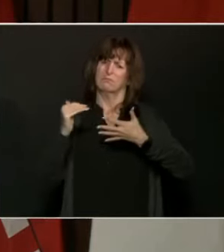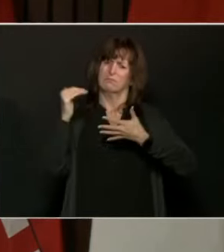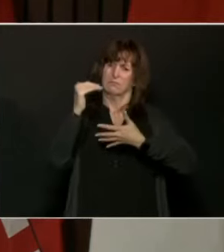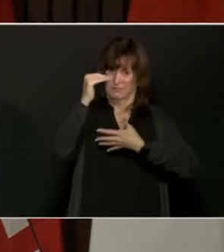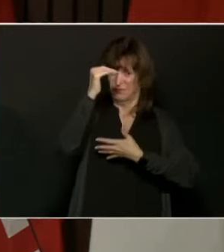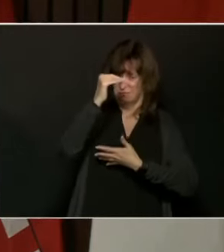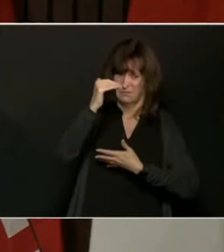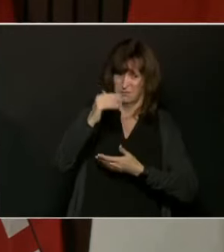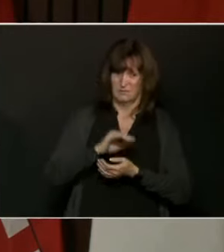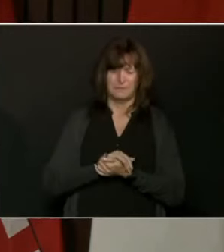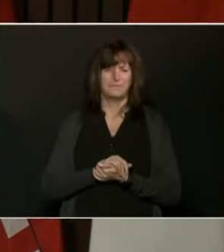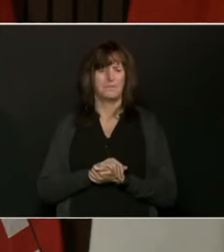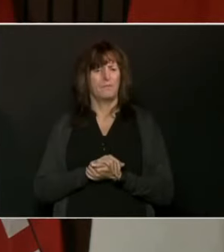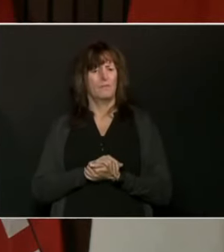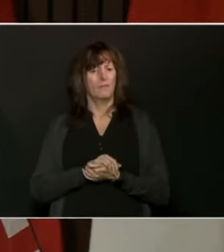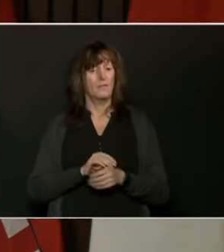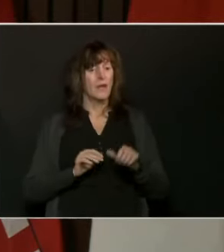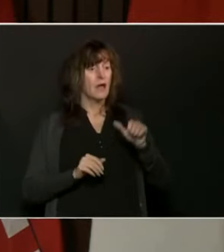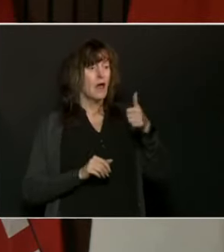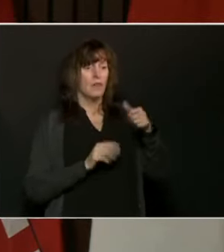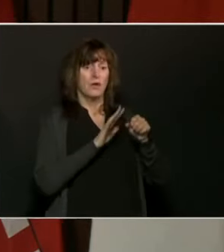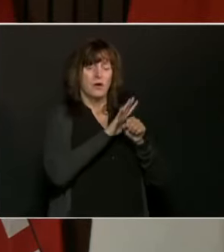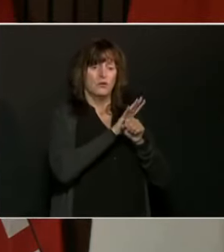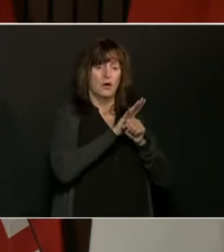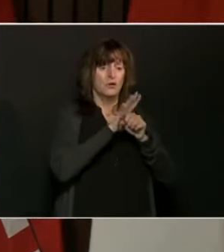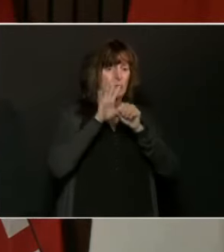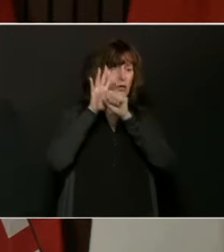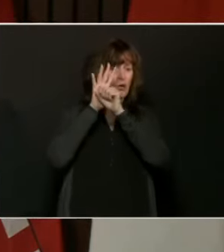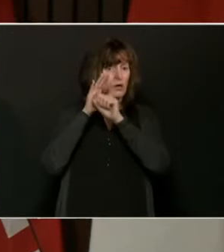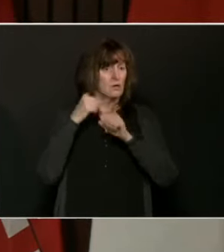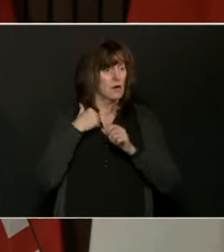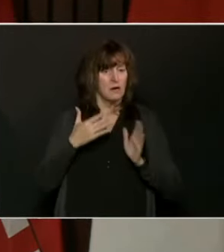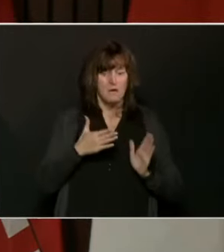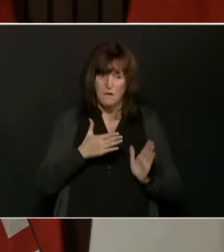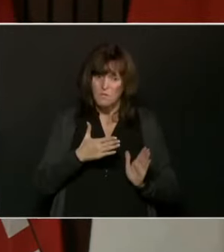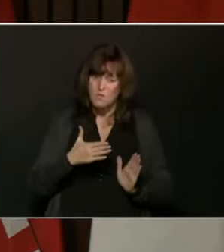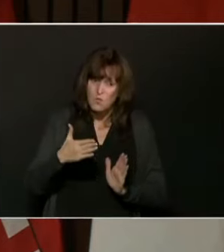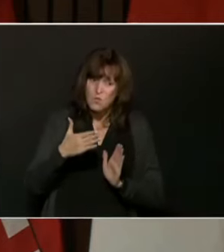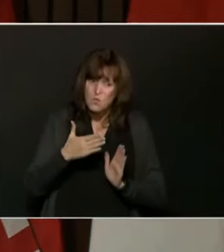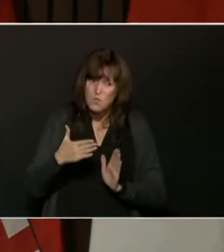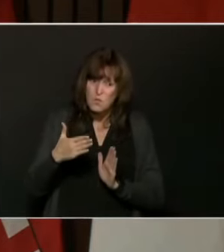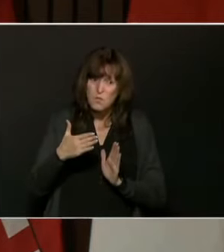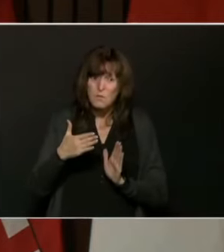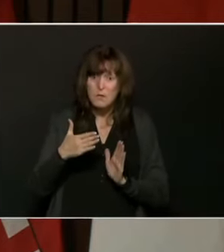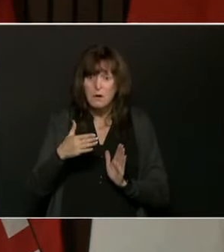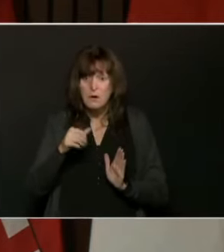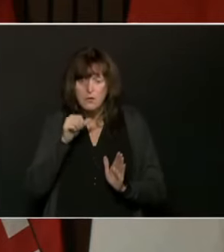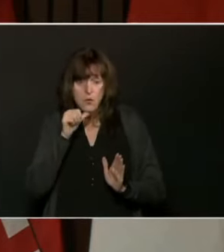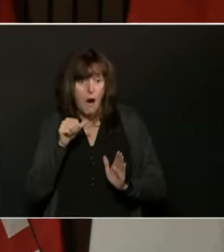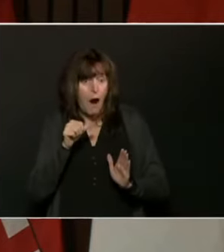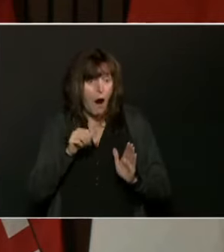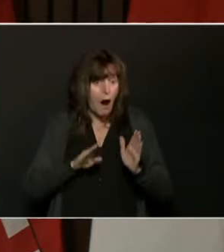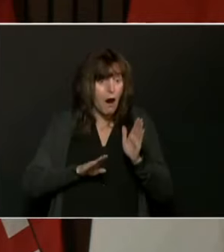AND PLAYS EARLIER, WE ARE STILL ABOUT A MONTH AND A HALF, TO